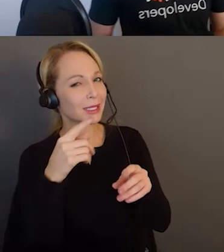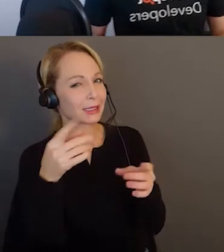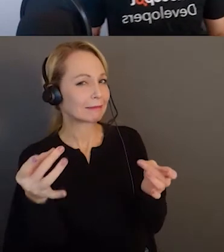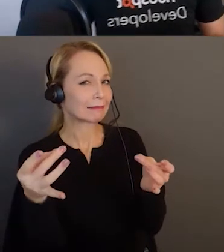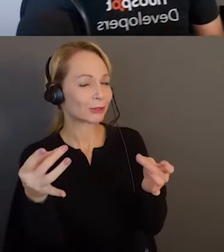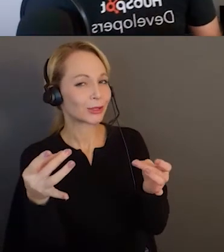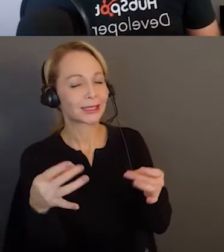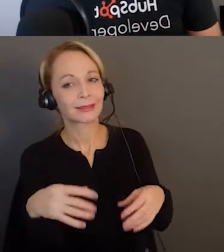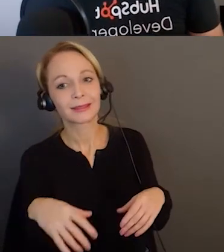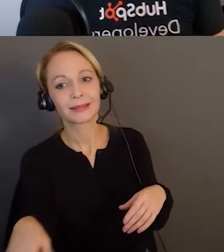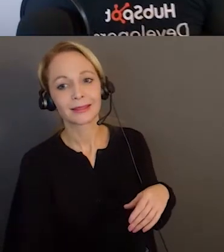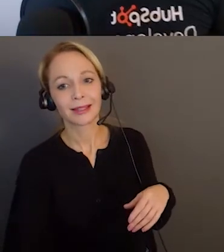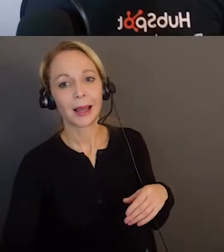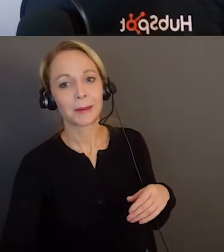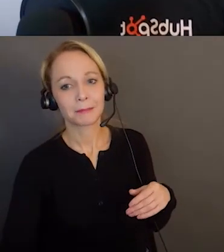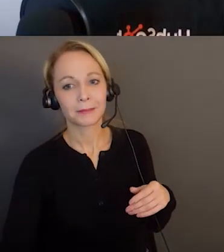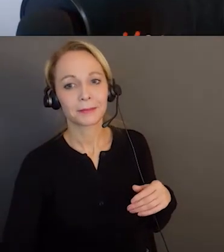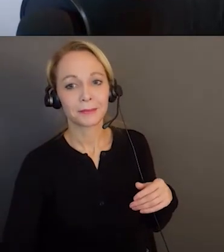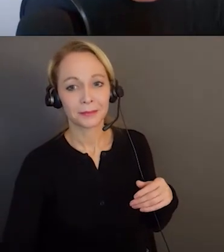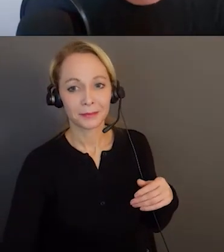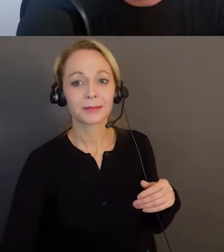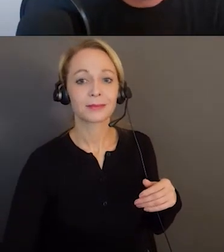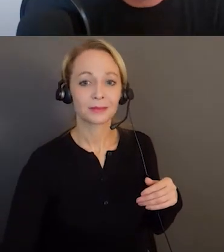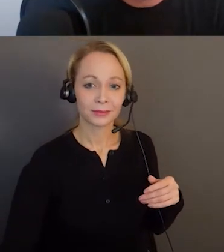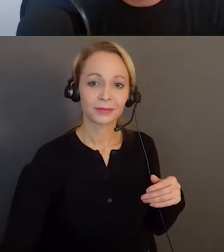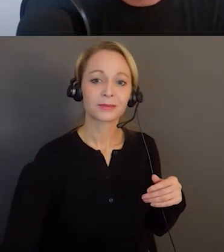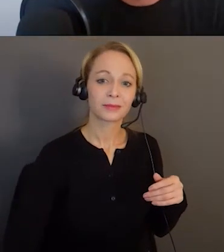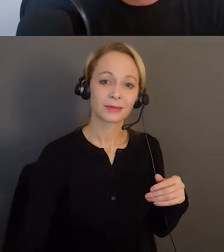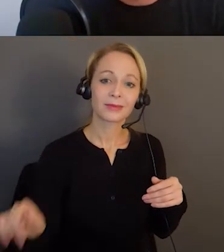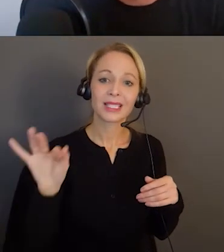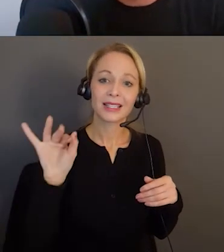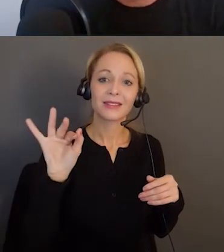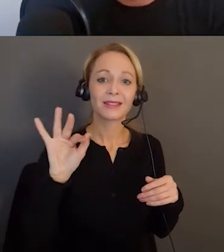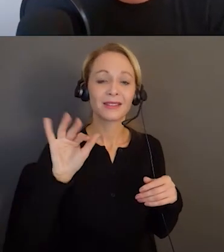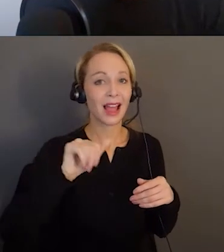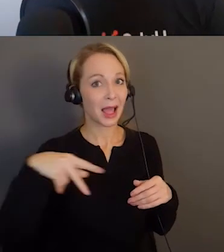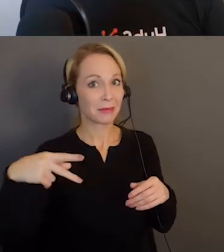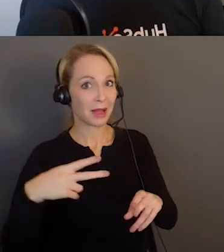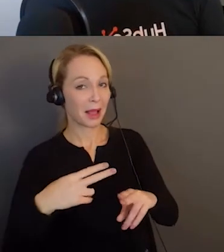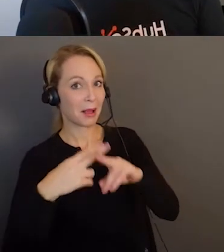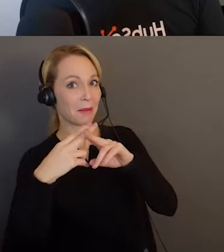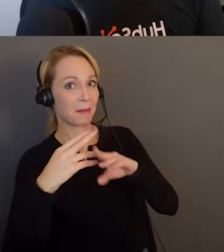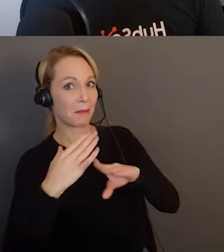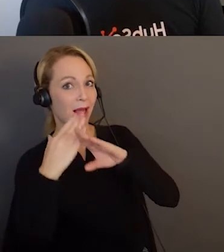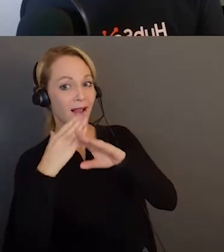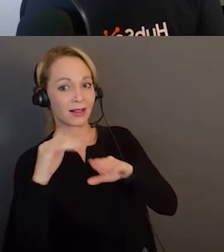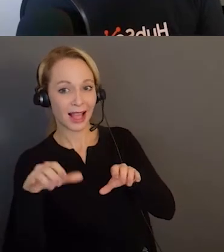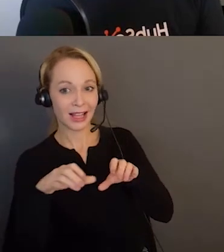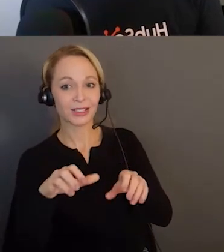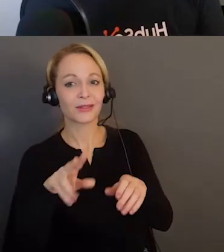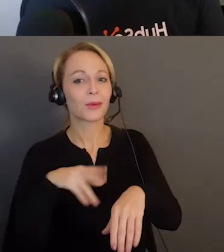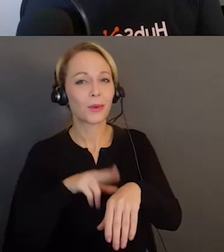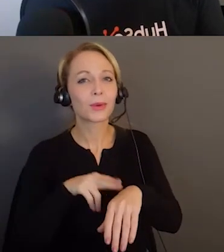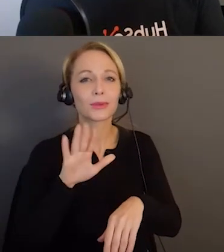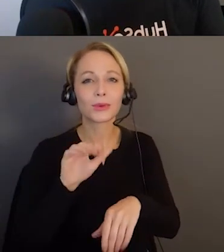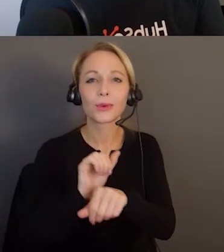IF YOUR APP IS BLOCKING THE ACTION OF COURSE THE WORK FLOW THE WAIT.